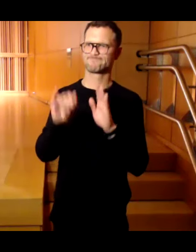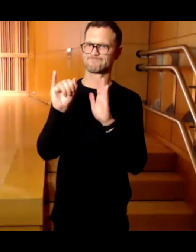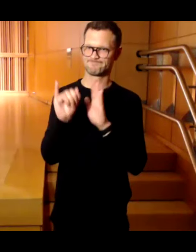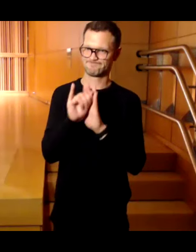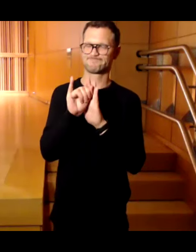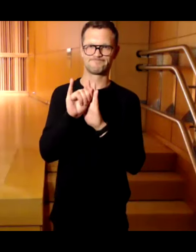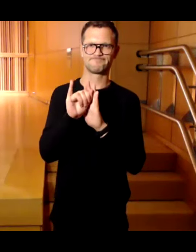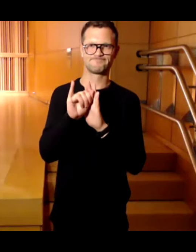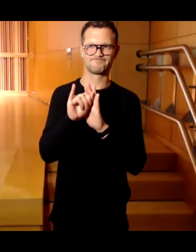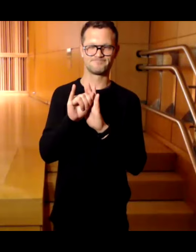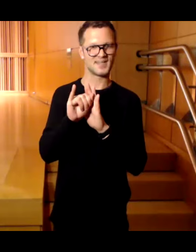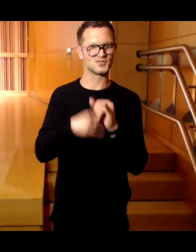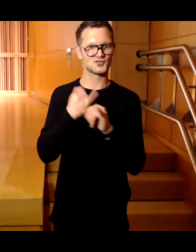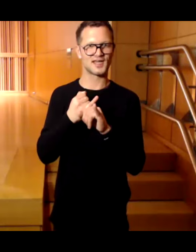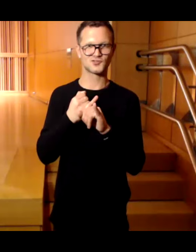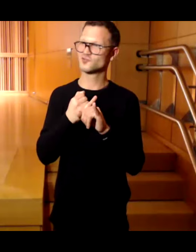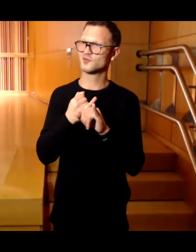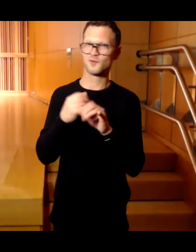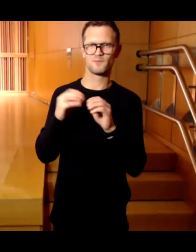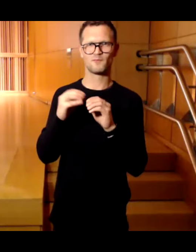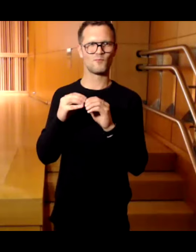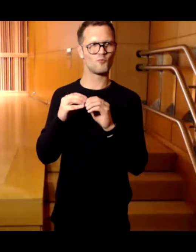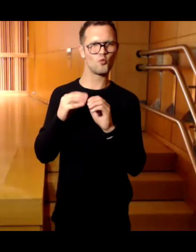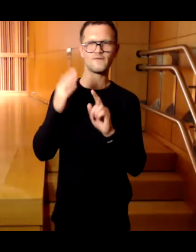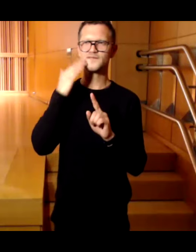Also, somehow familiar and sexy all at the same time.